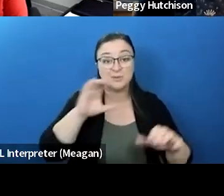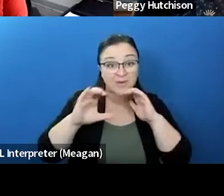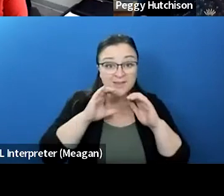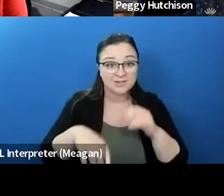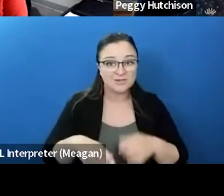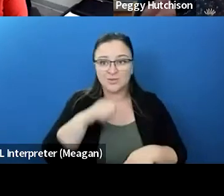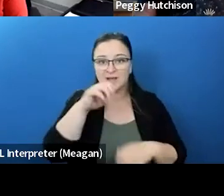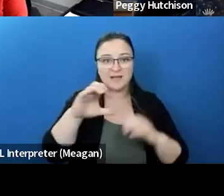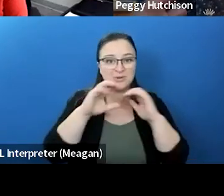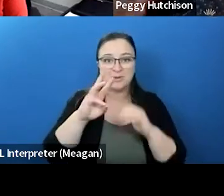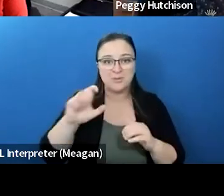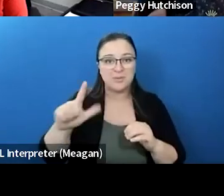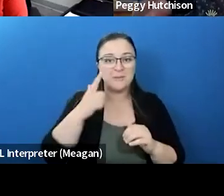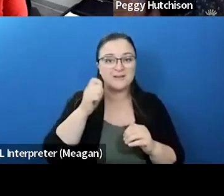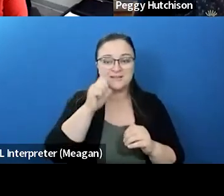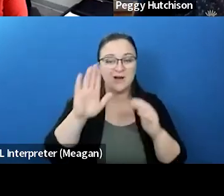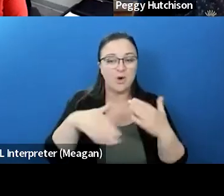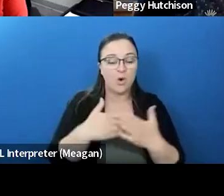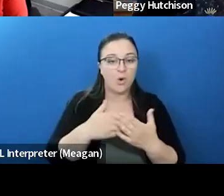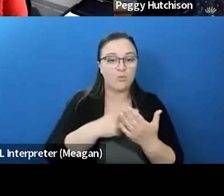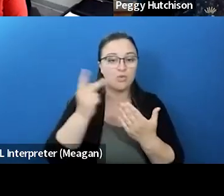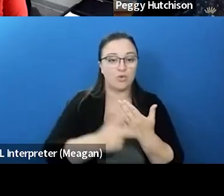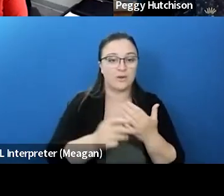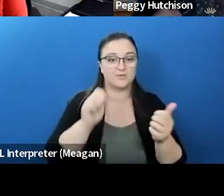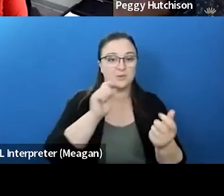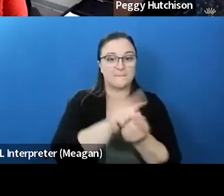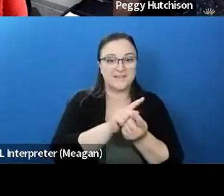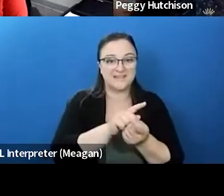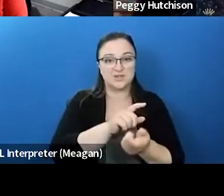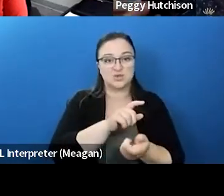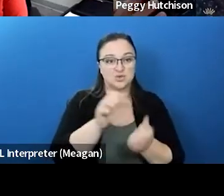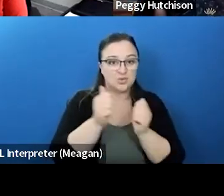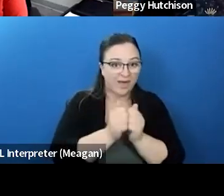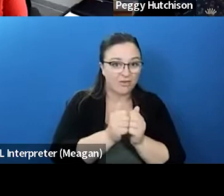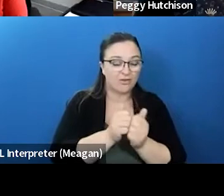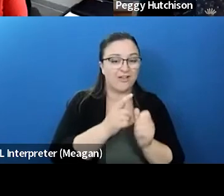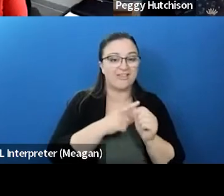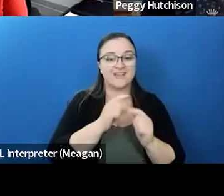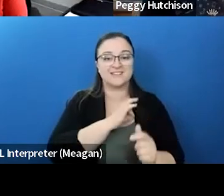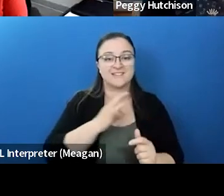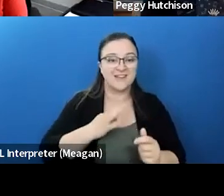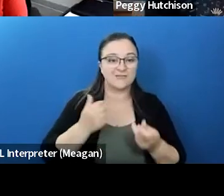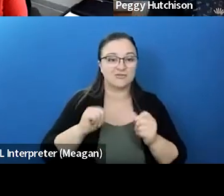Because not all programs were meeting together. And then staff were trying to take care of childcare needs